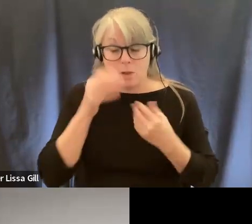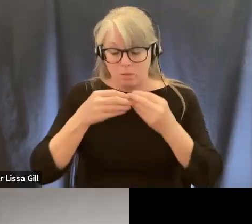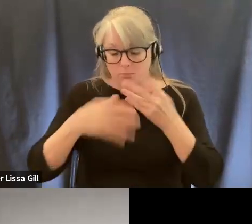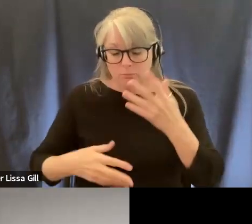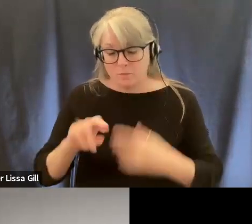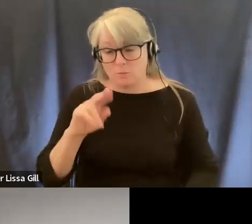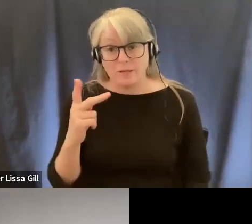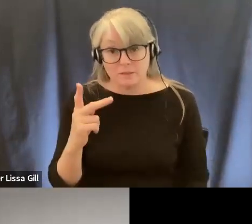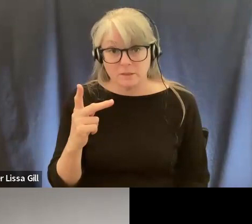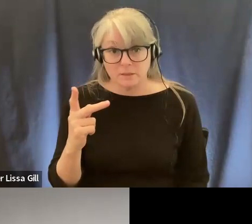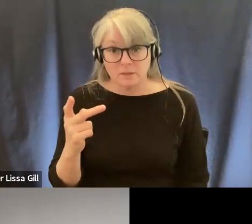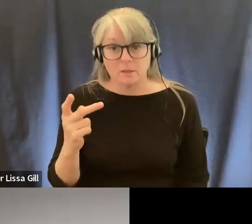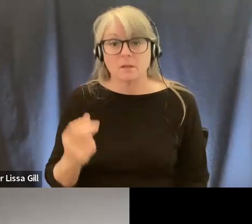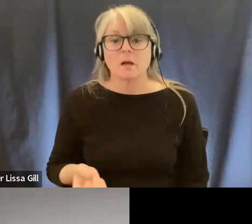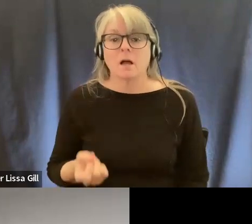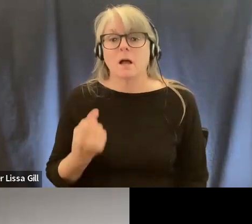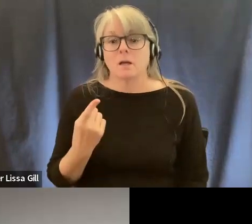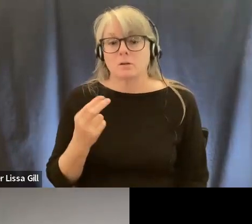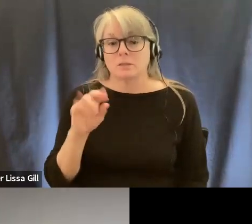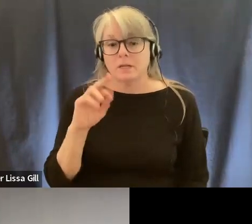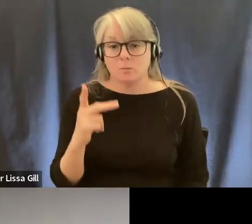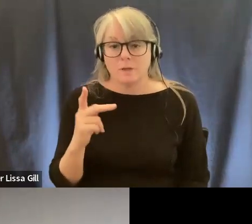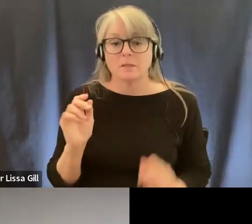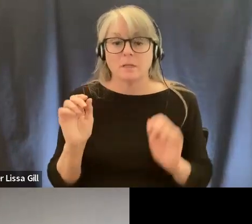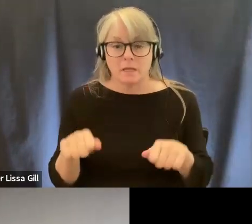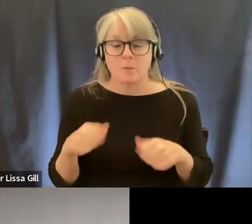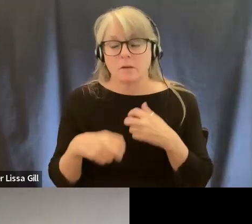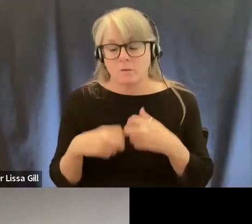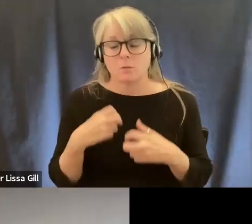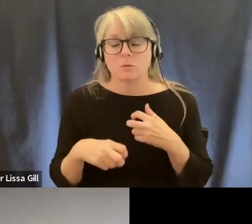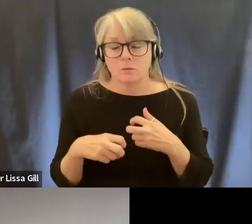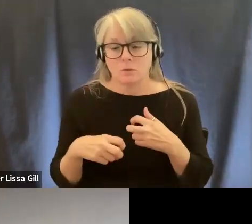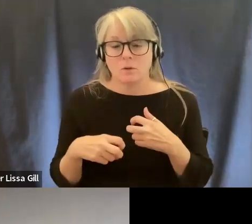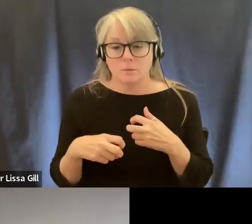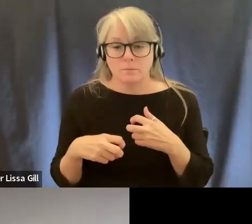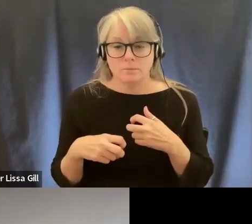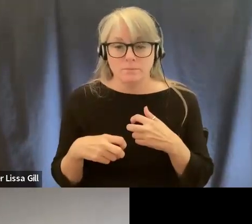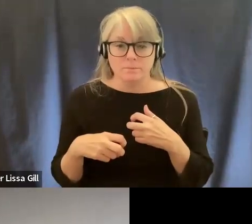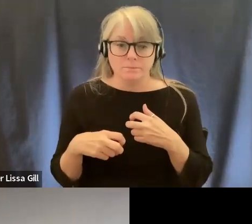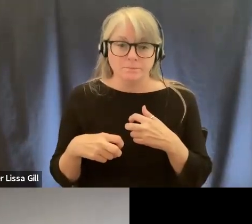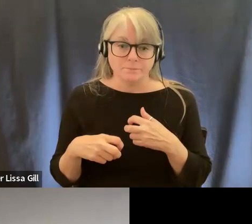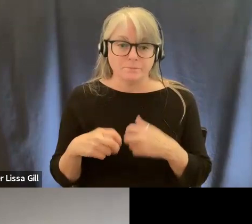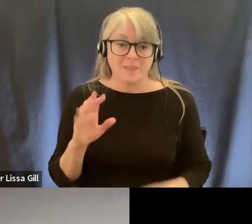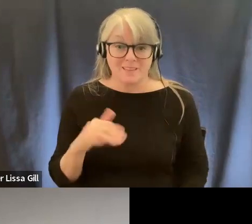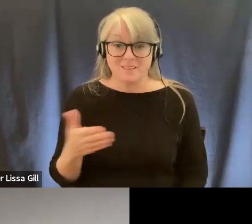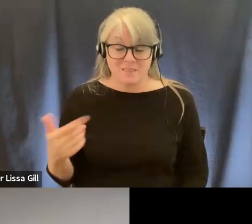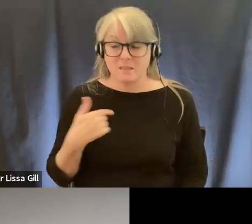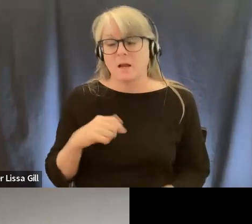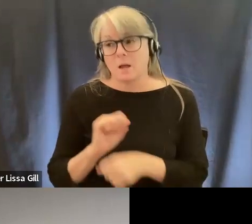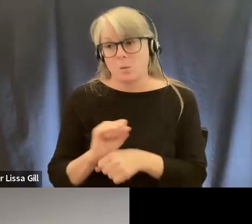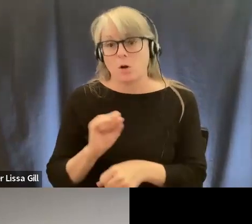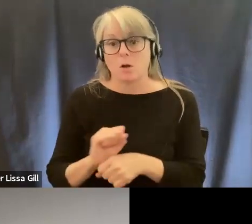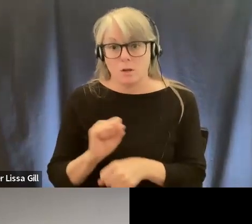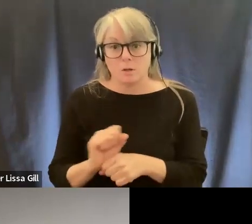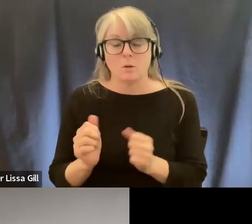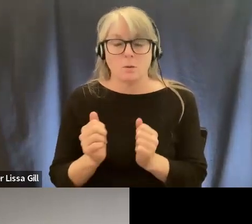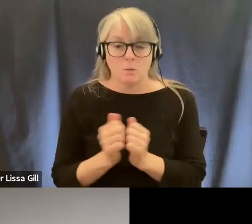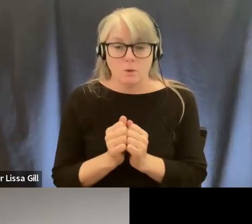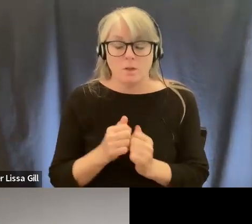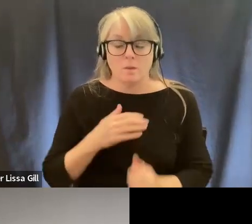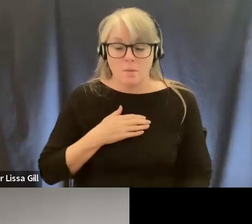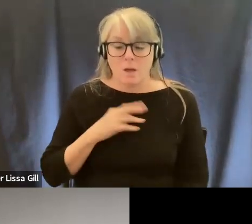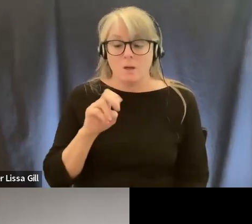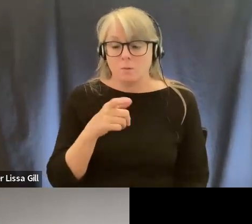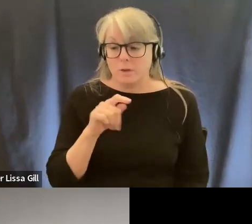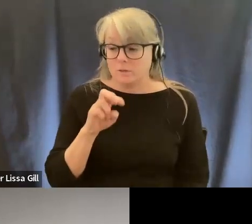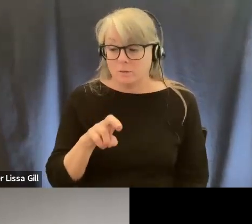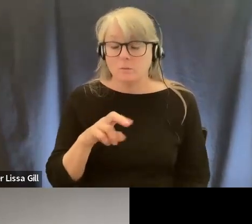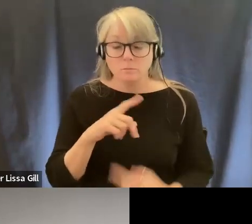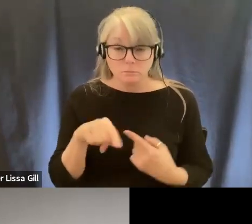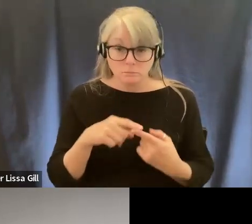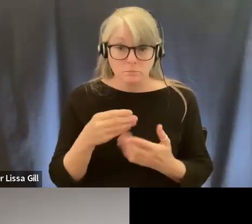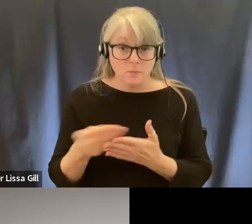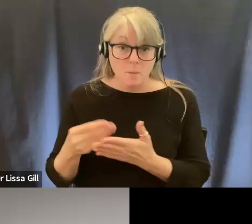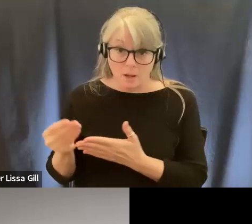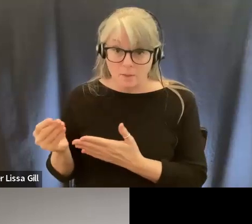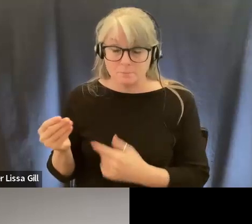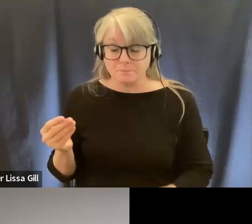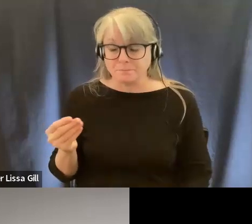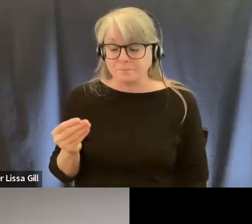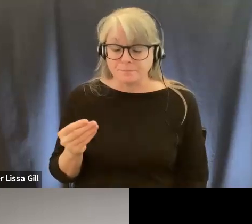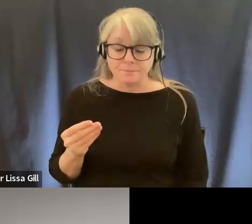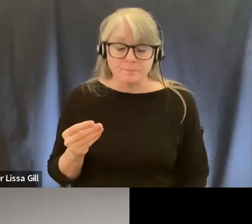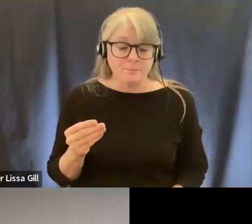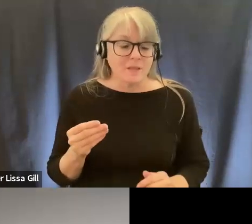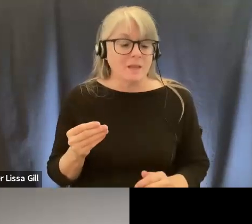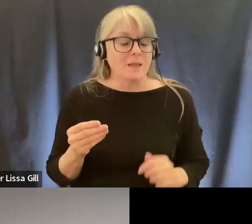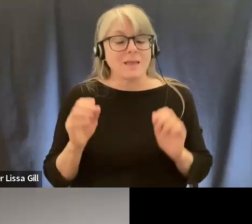One of the things that I work on, with my realtor when I was buying, and they can explain to you what their risk means.